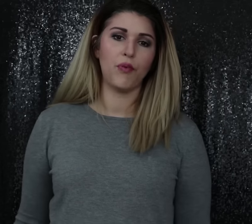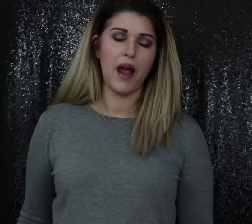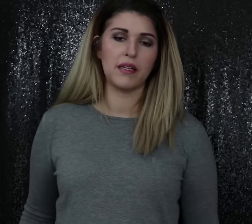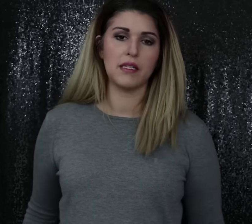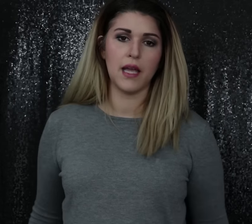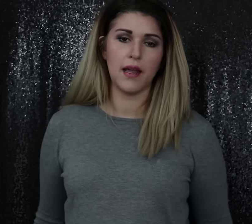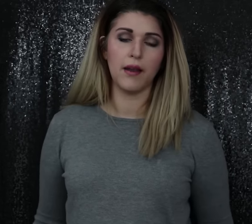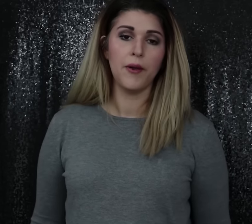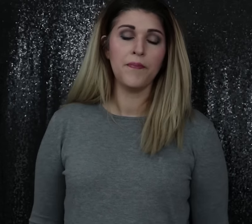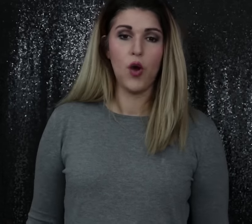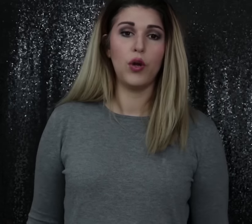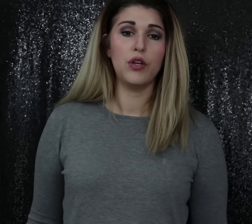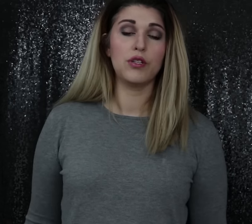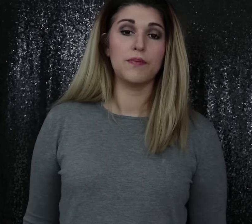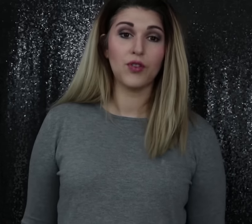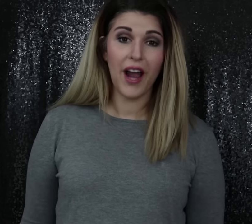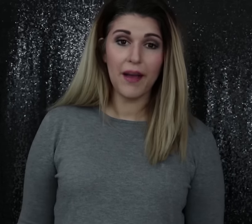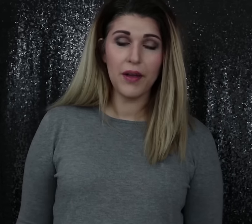of practice in. When you subscribe,